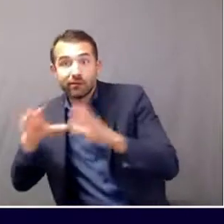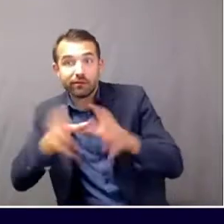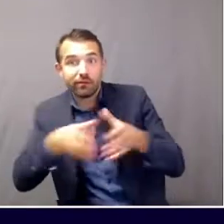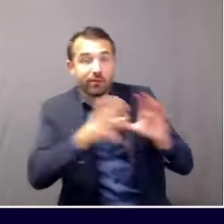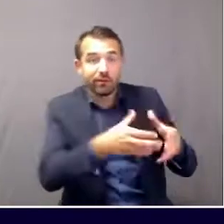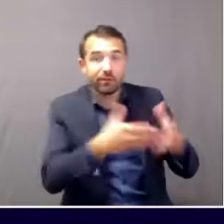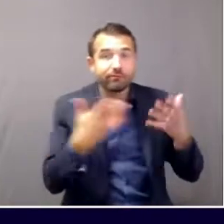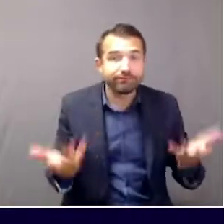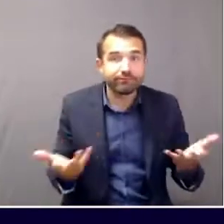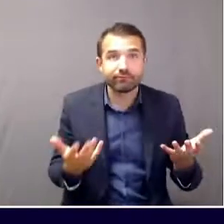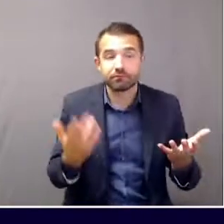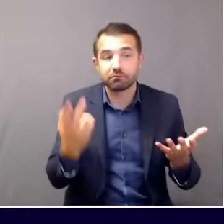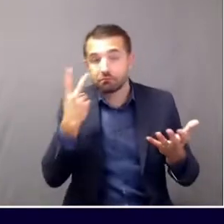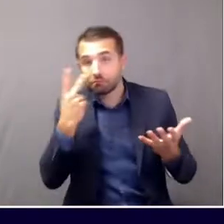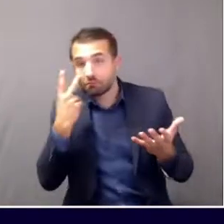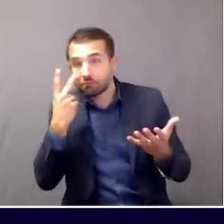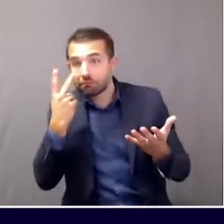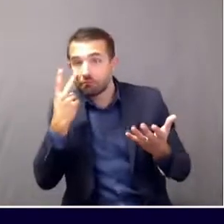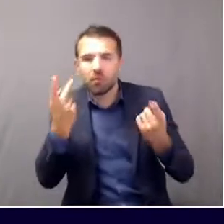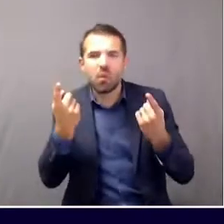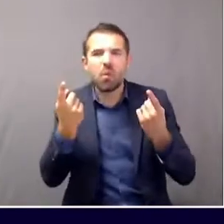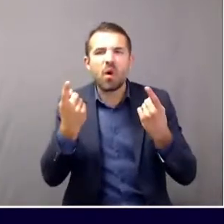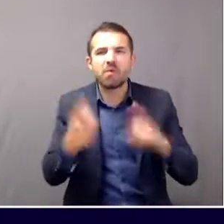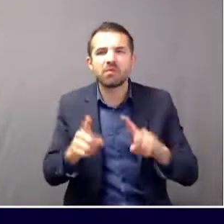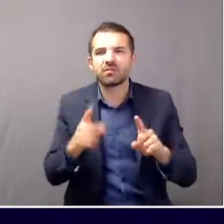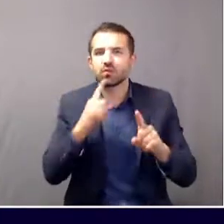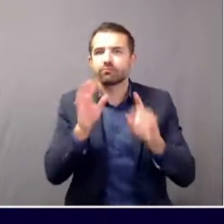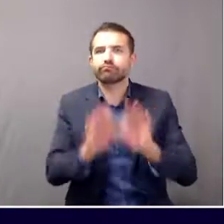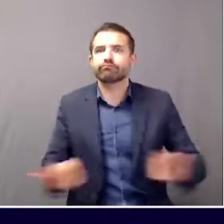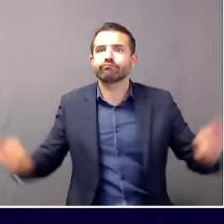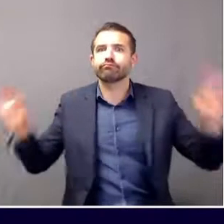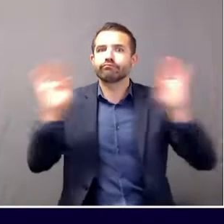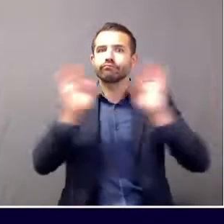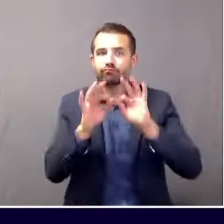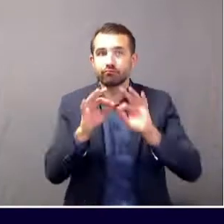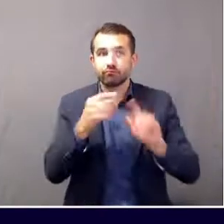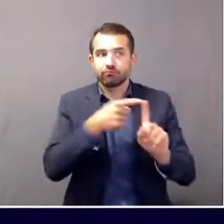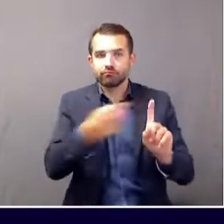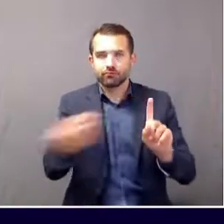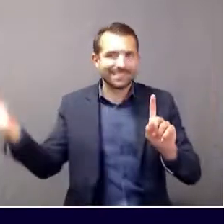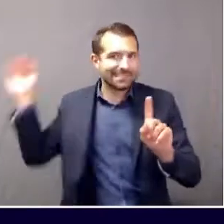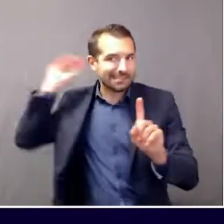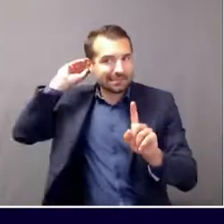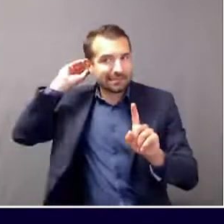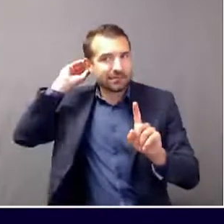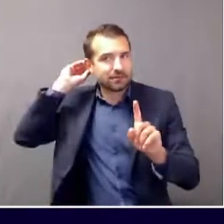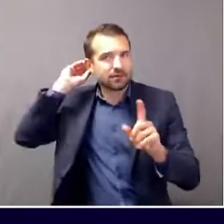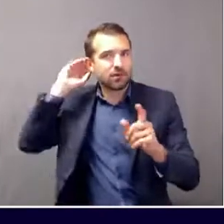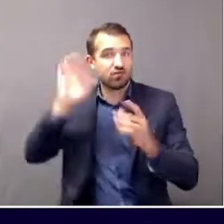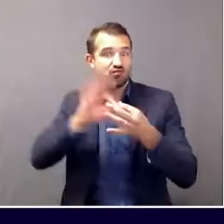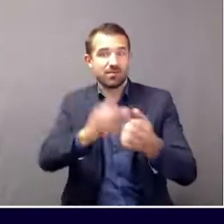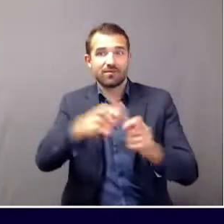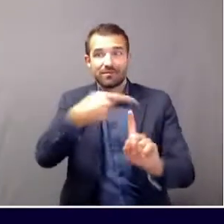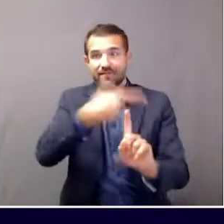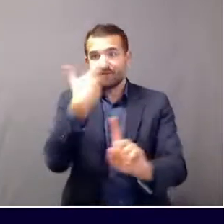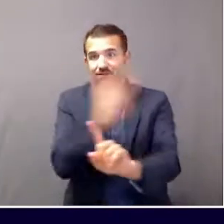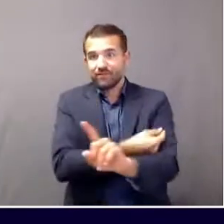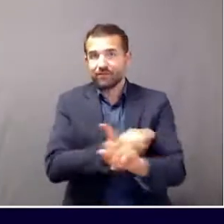it's also important to cake to keep in mind that the data